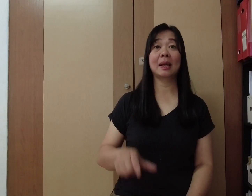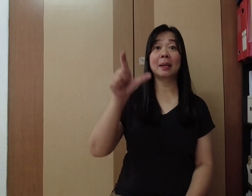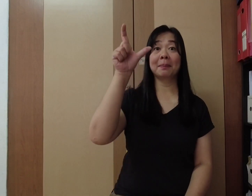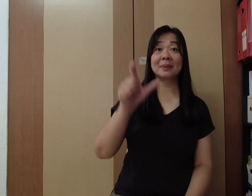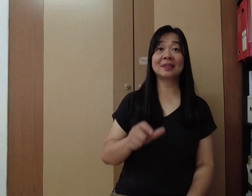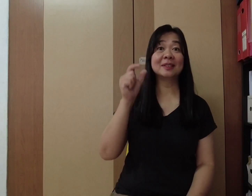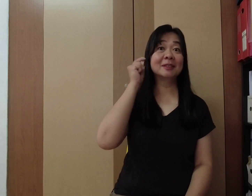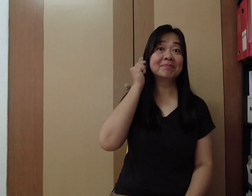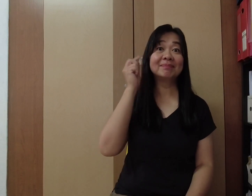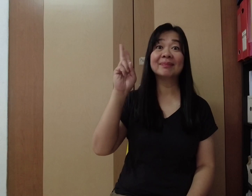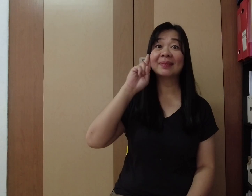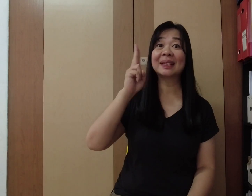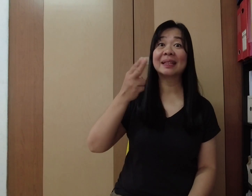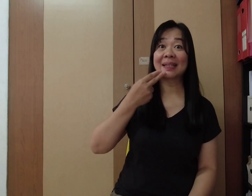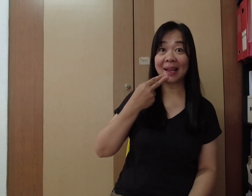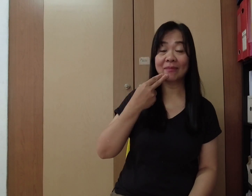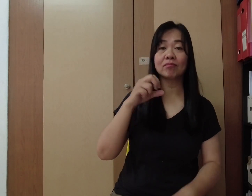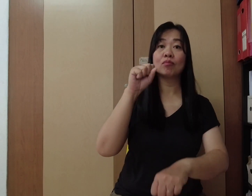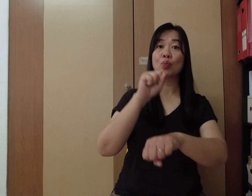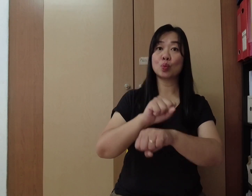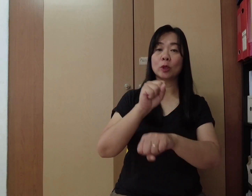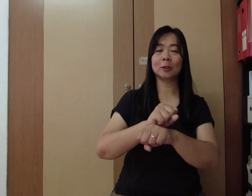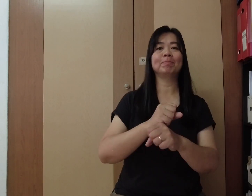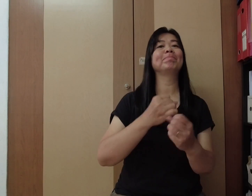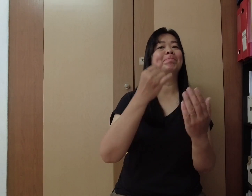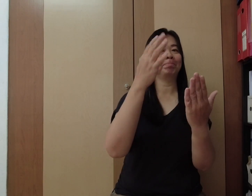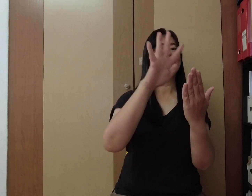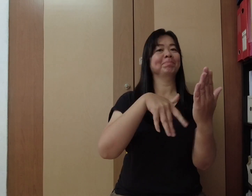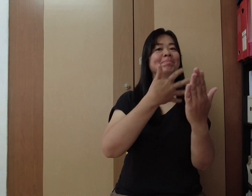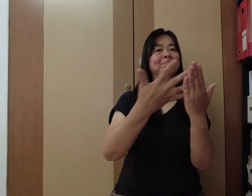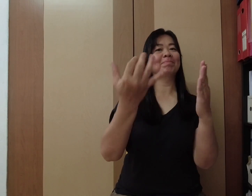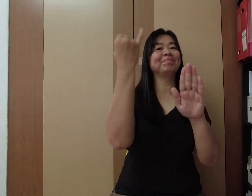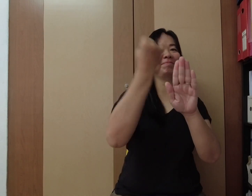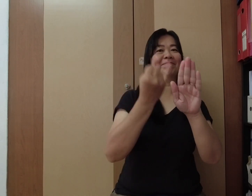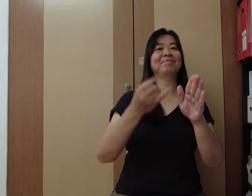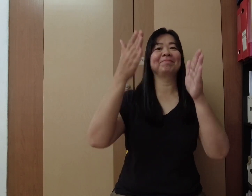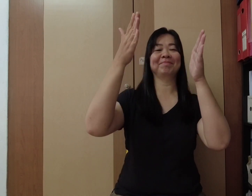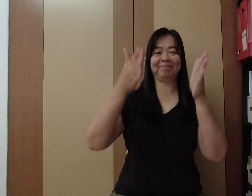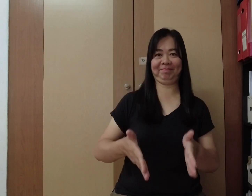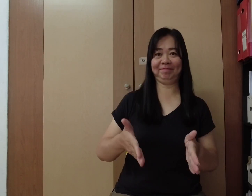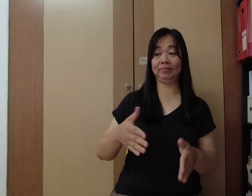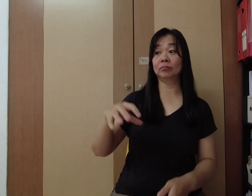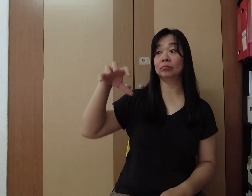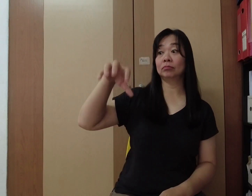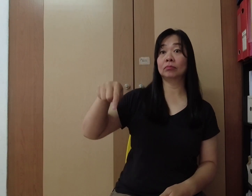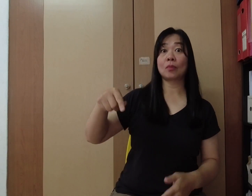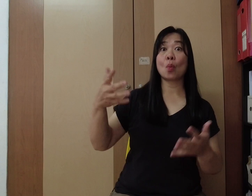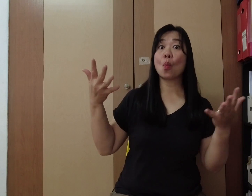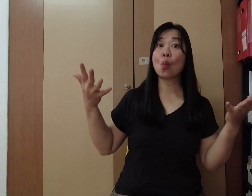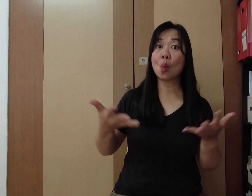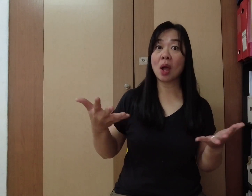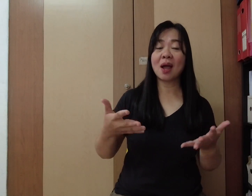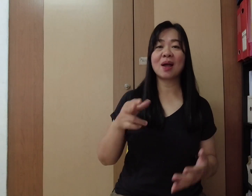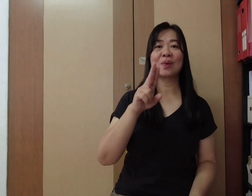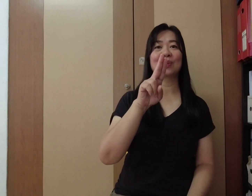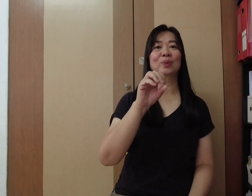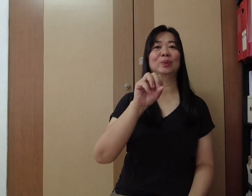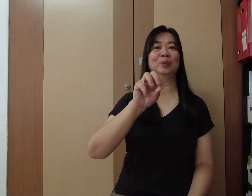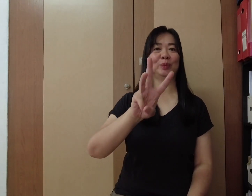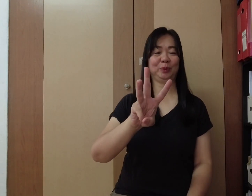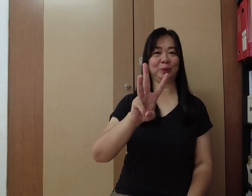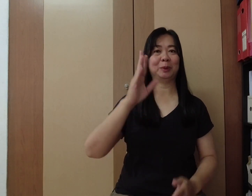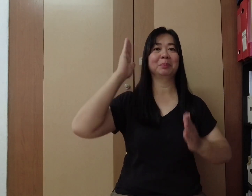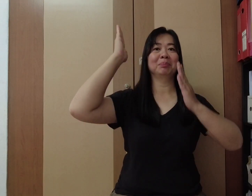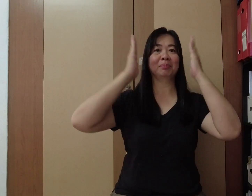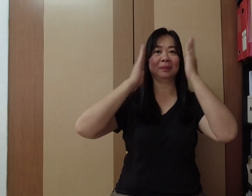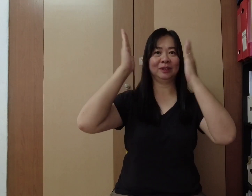Selina, a Deaf woman, is a graphic designer at UOW Malaysia KDU.